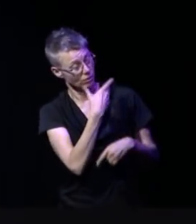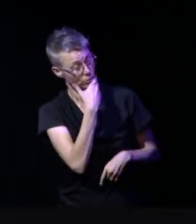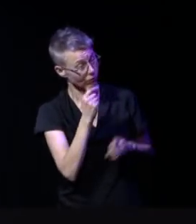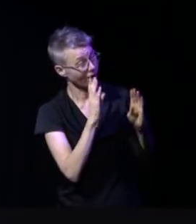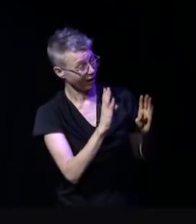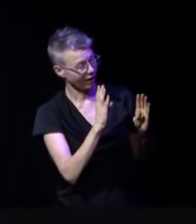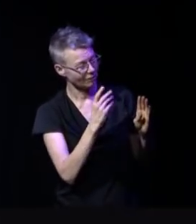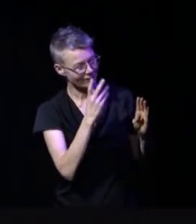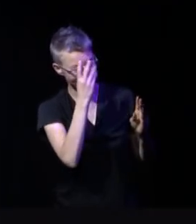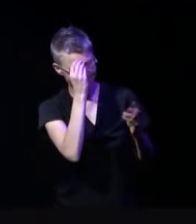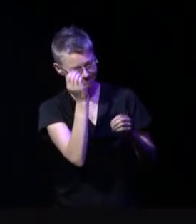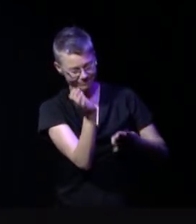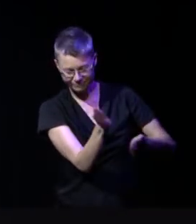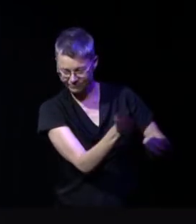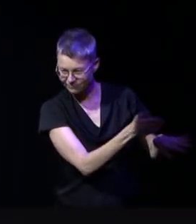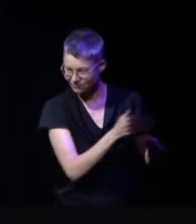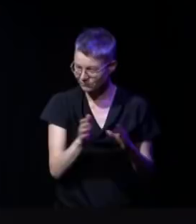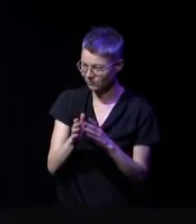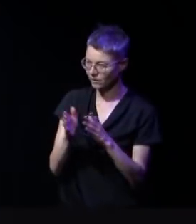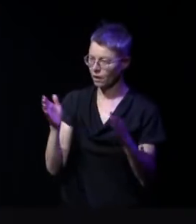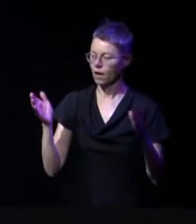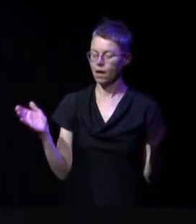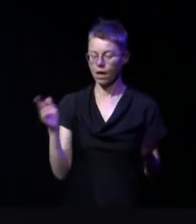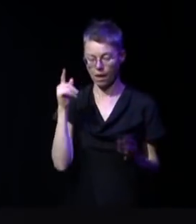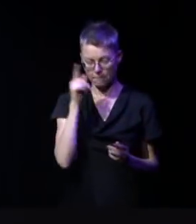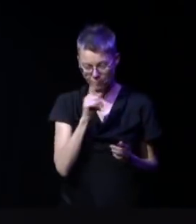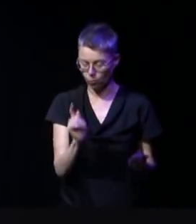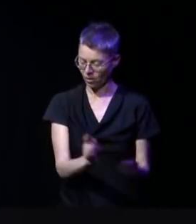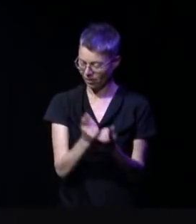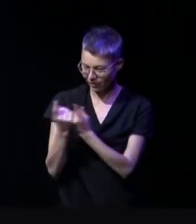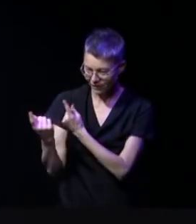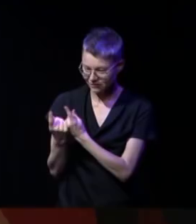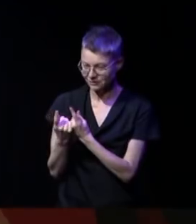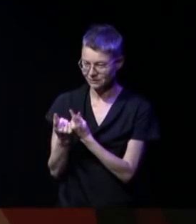that we have the wisdom to love and respect the people and objects that bring us joy.